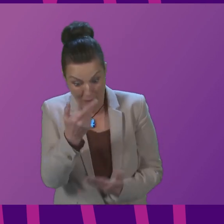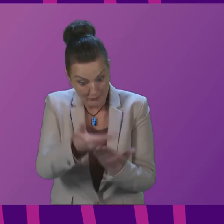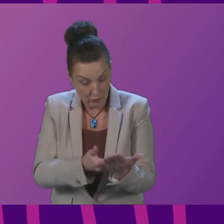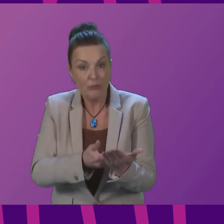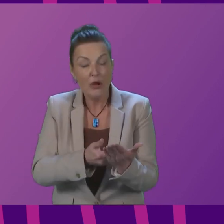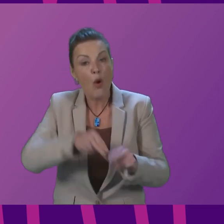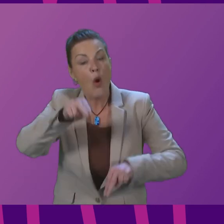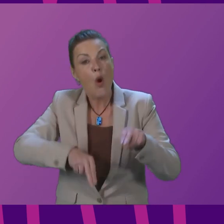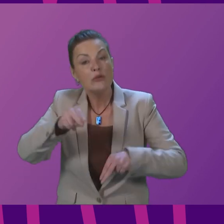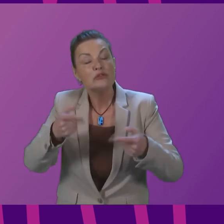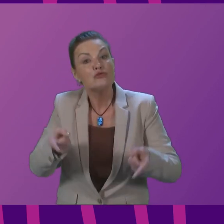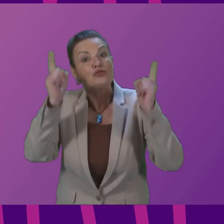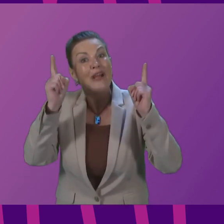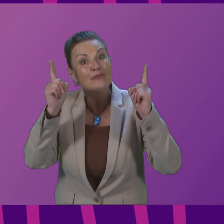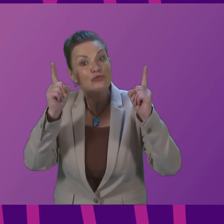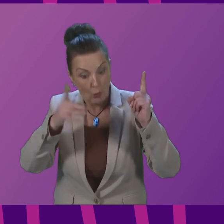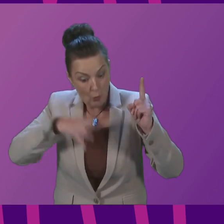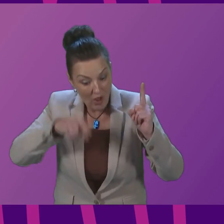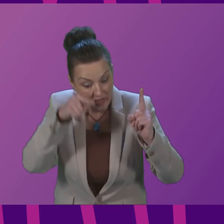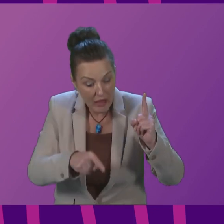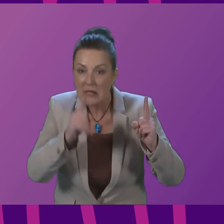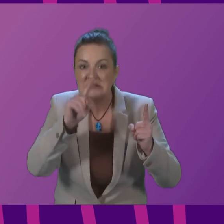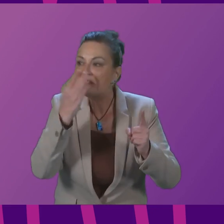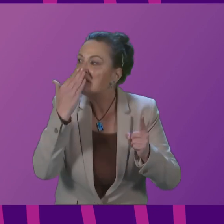The vital document has vanished into thin air.